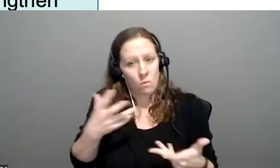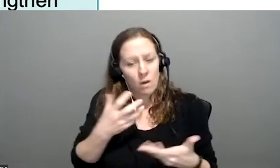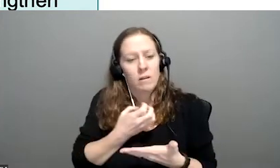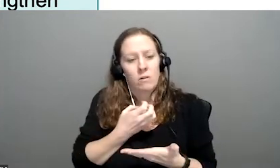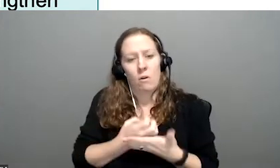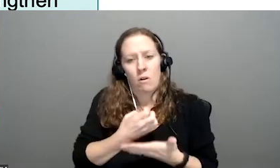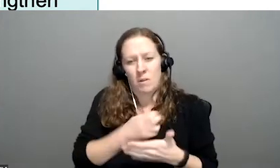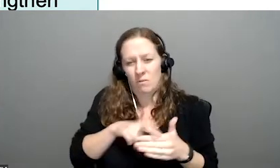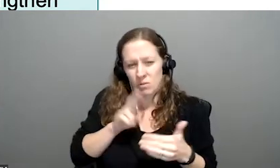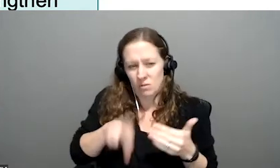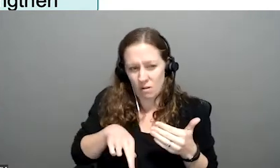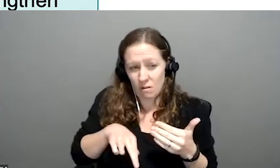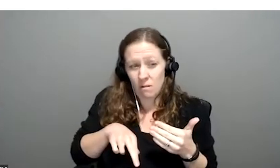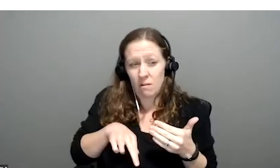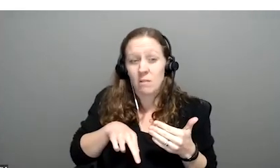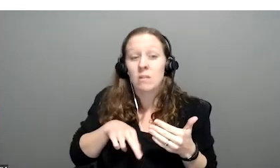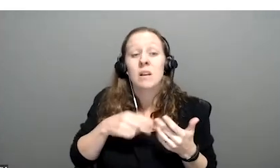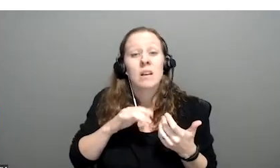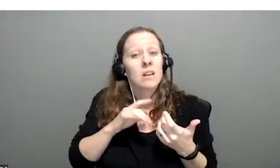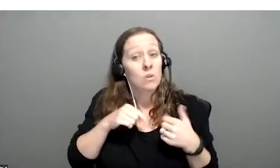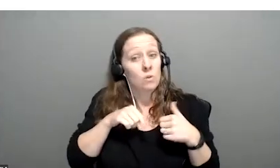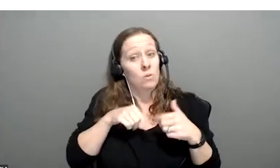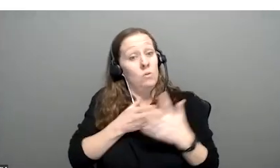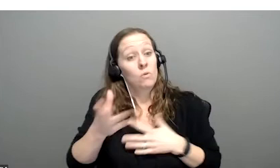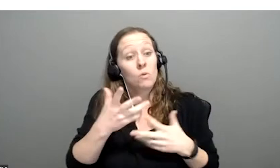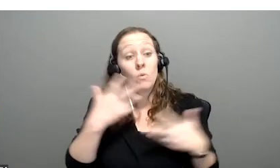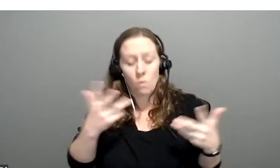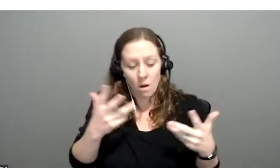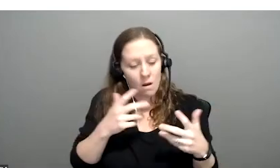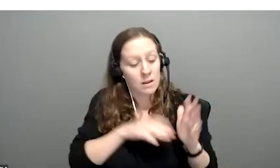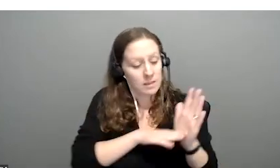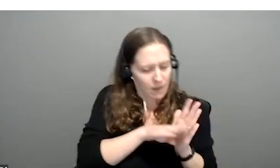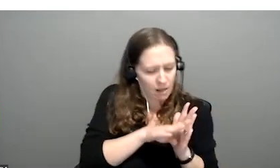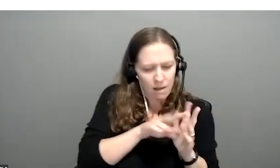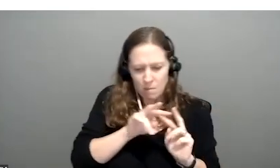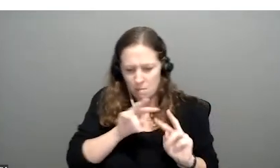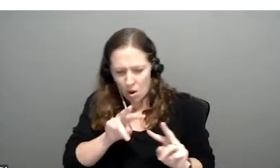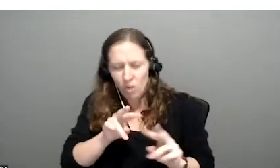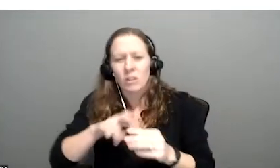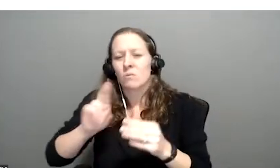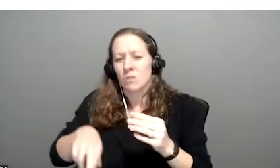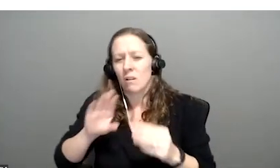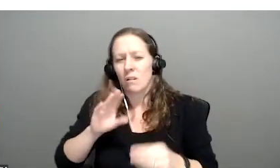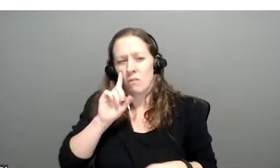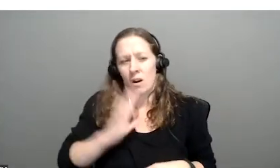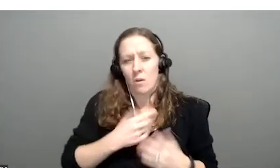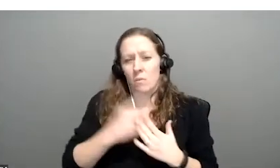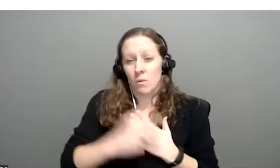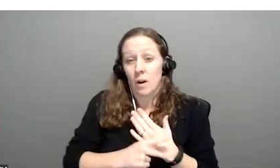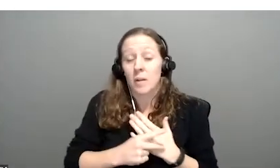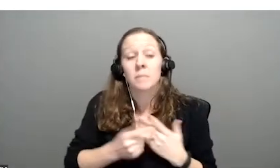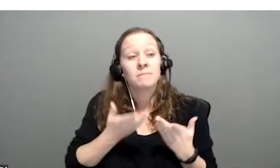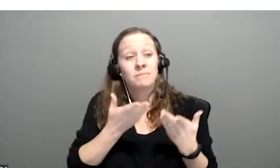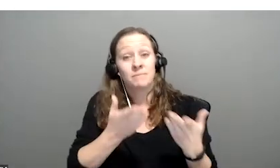our programs. So, this slide... I want to provide you with a historic overview of the origins of